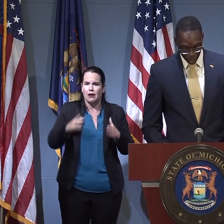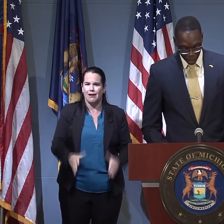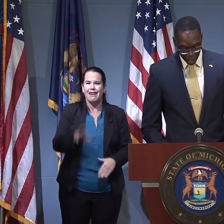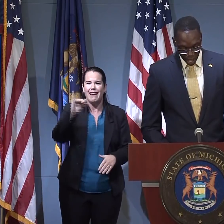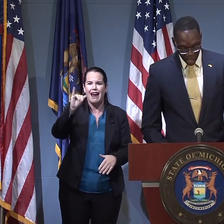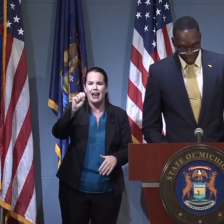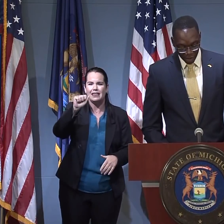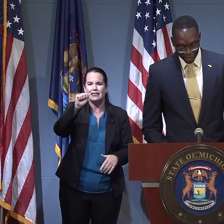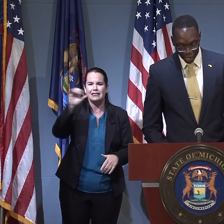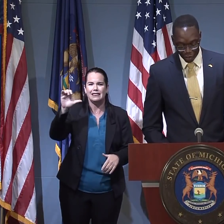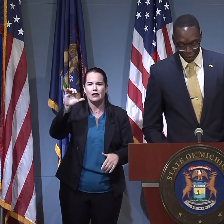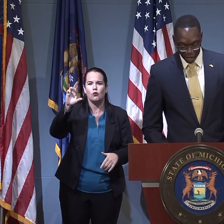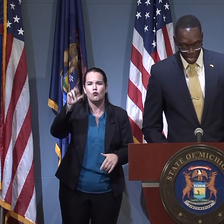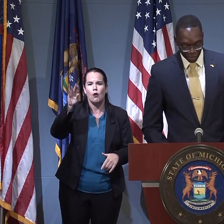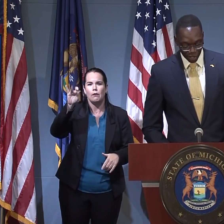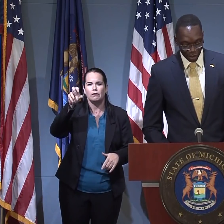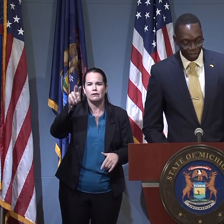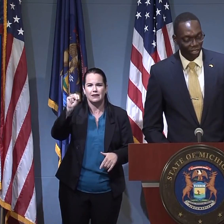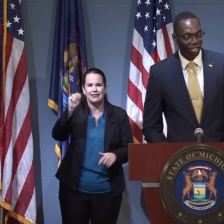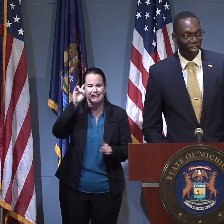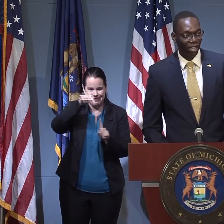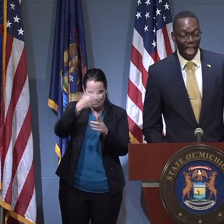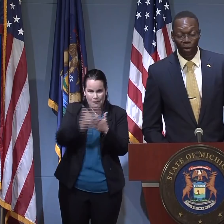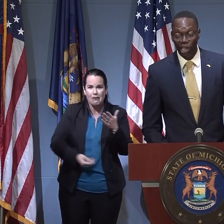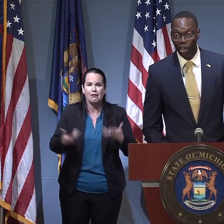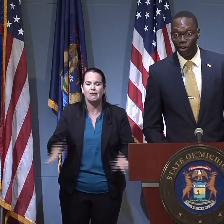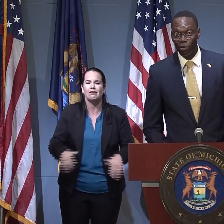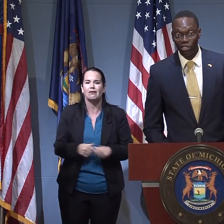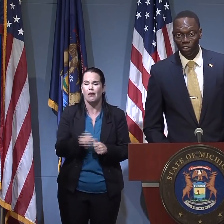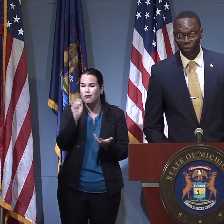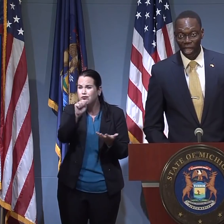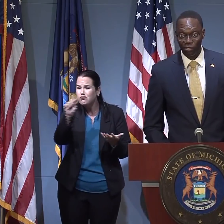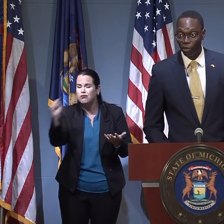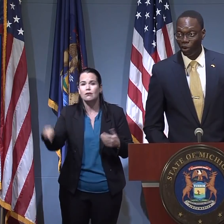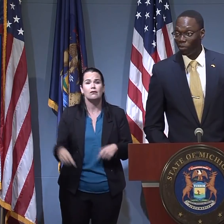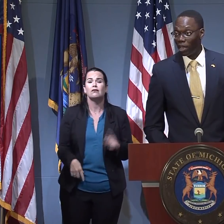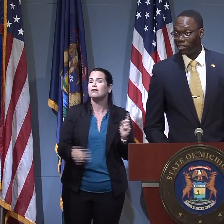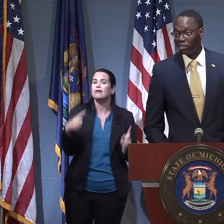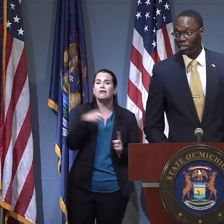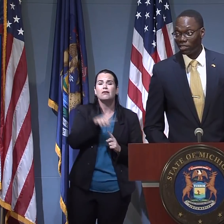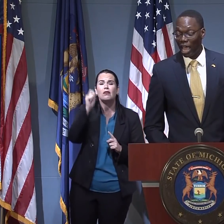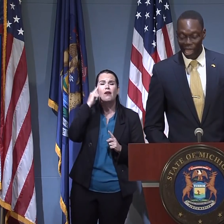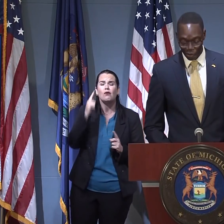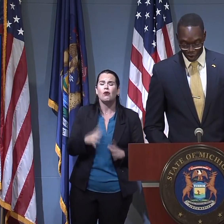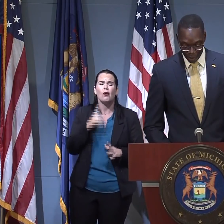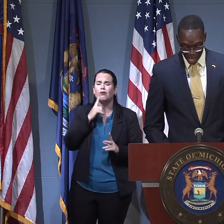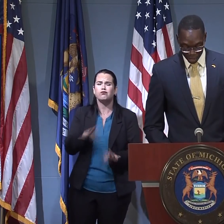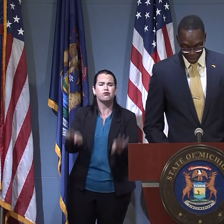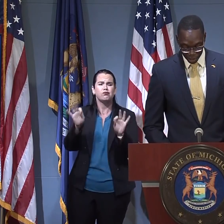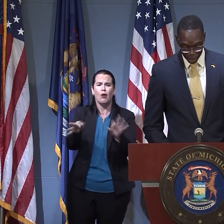LEGISLATURE, TALKING ABOUT REPRESENTATIVE ISAAC ROBINSON, AND OTHERS, THE GOVERNOR STATED